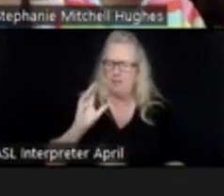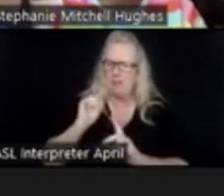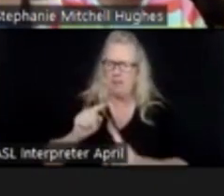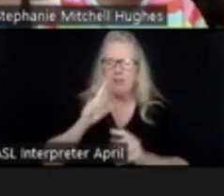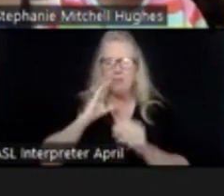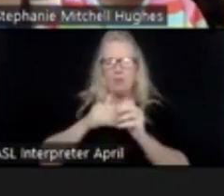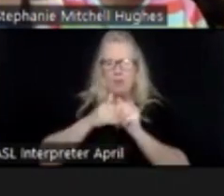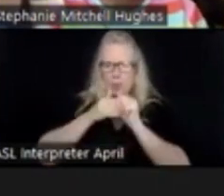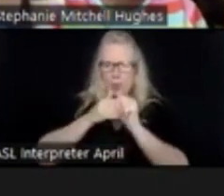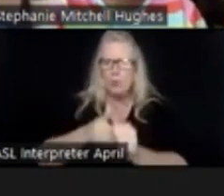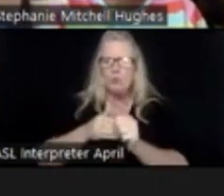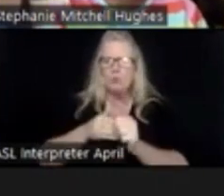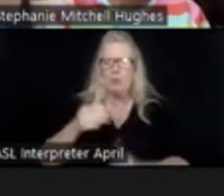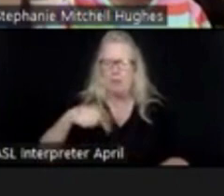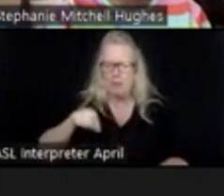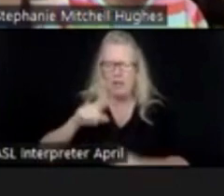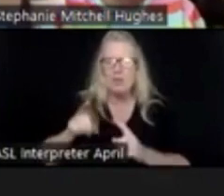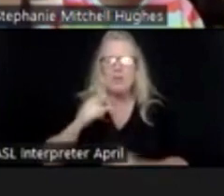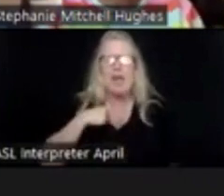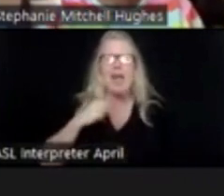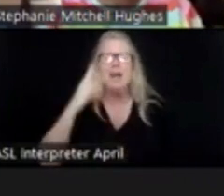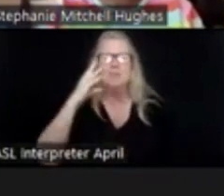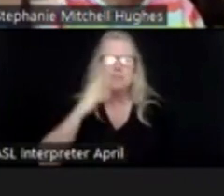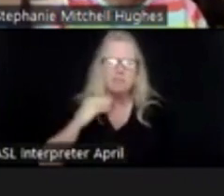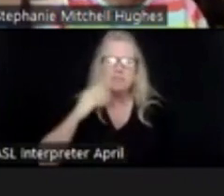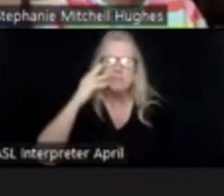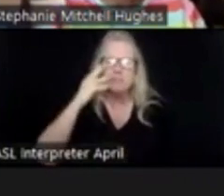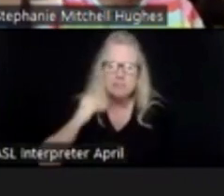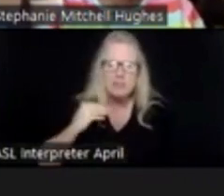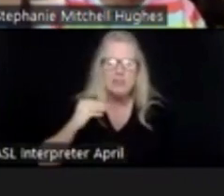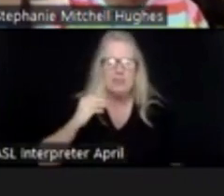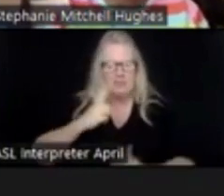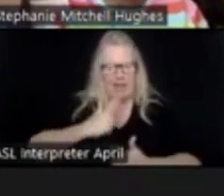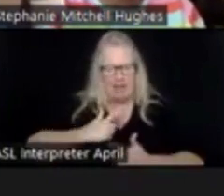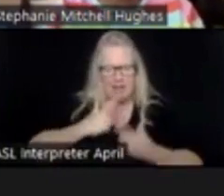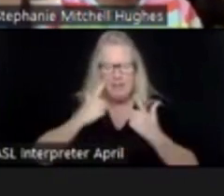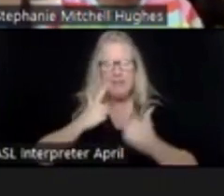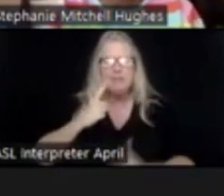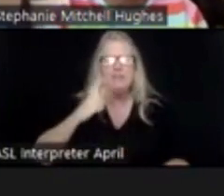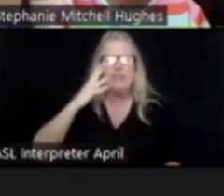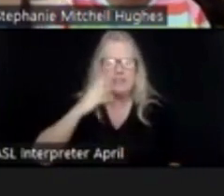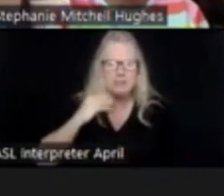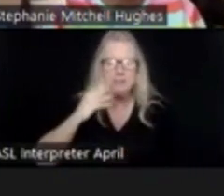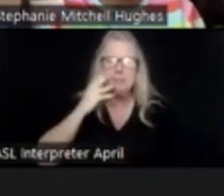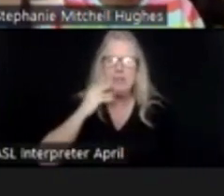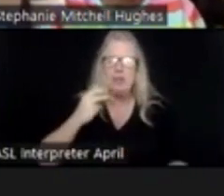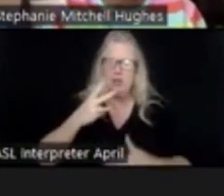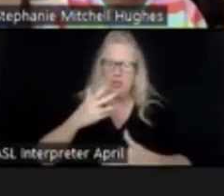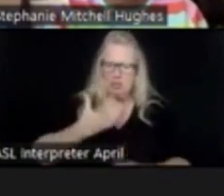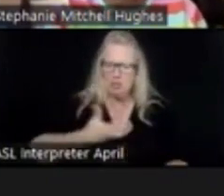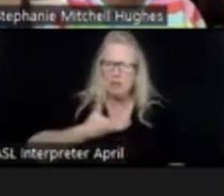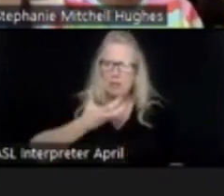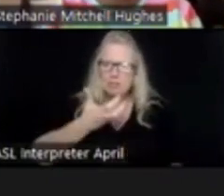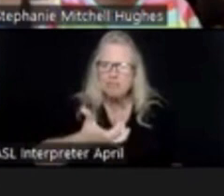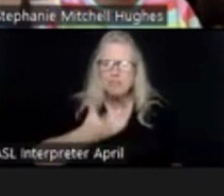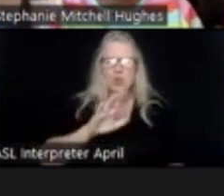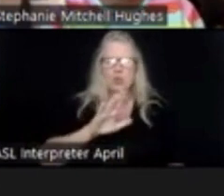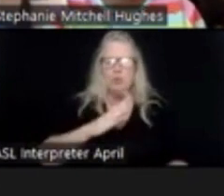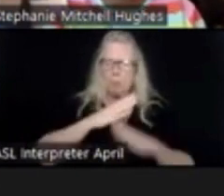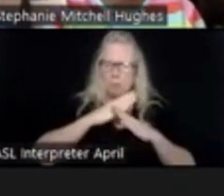AND THOSE WITH EXPERTS SHARING AND MOVING FORWARD WITH A SYSTEM THAT